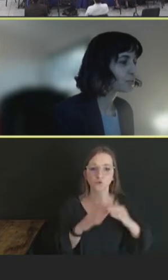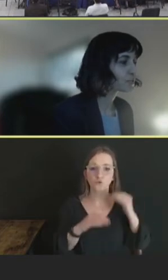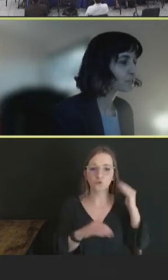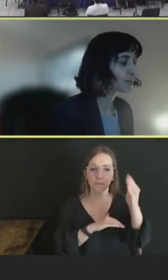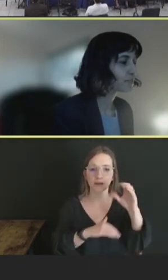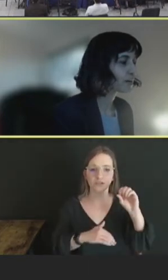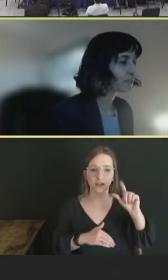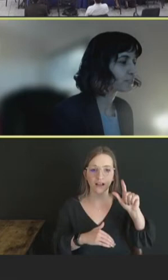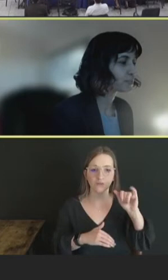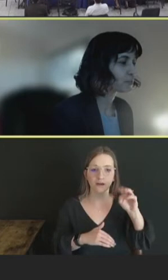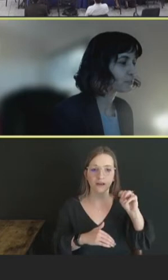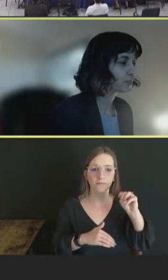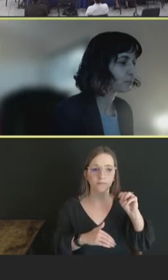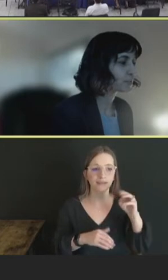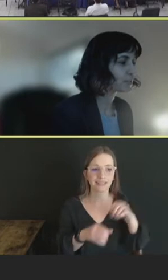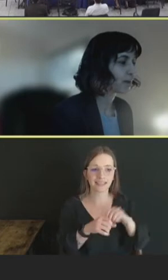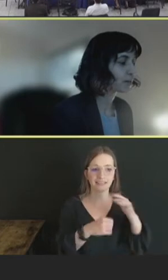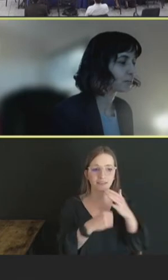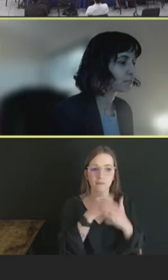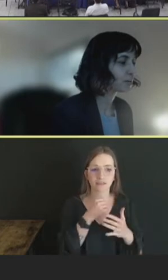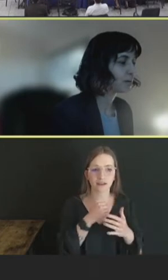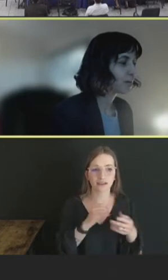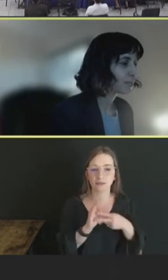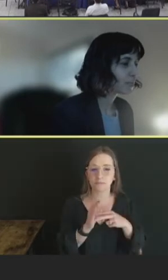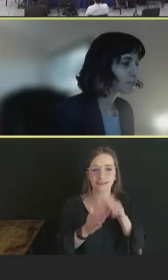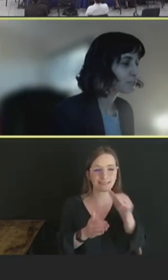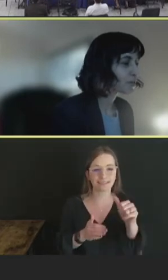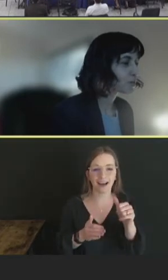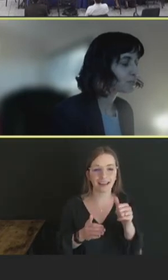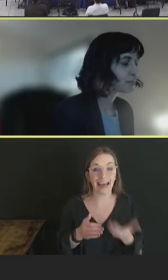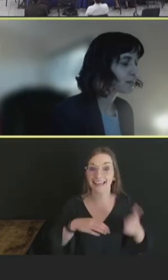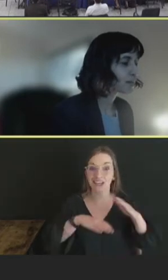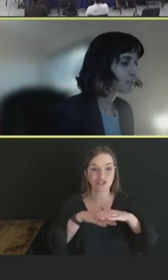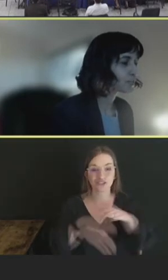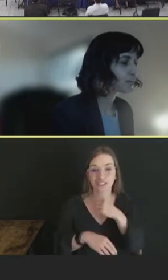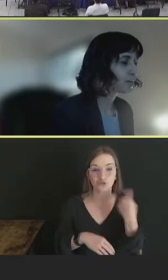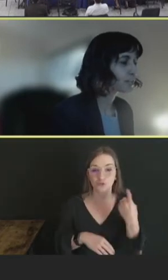increased risk of adverse neurodevelopmental outcomes. There's a notable study alleging an